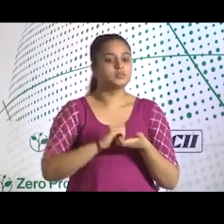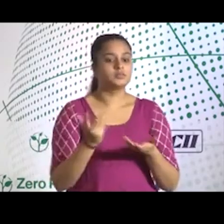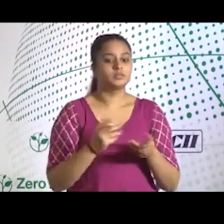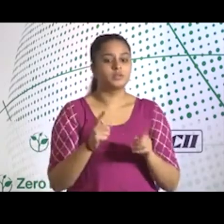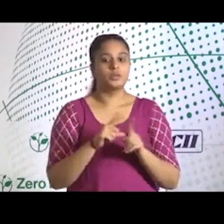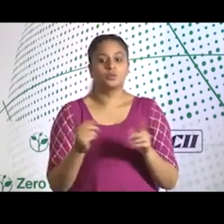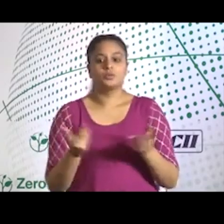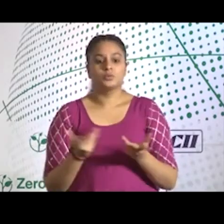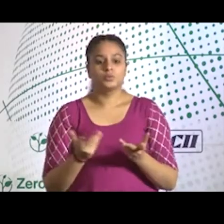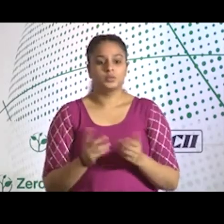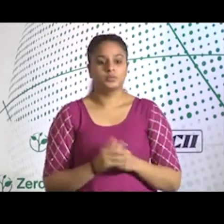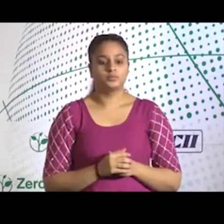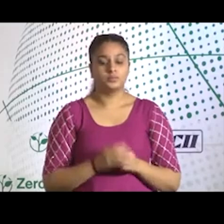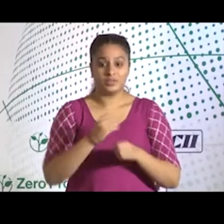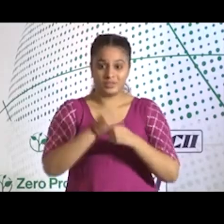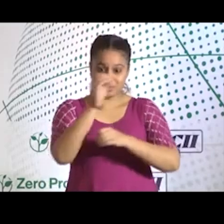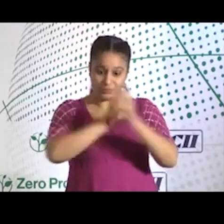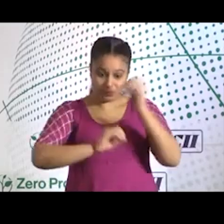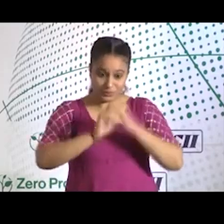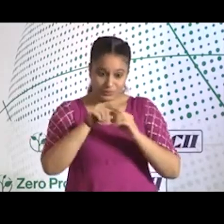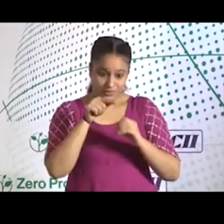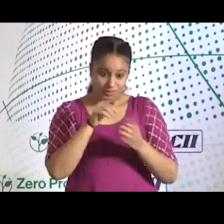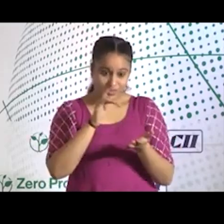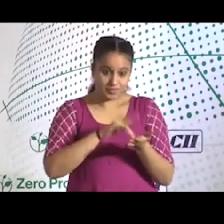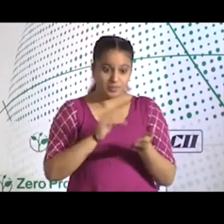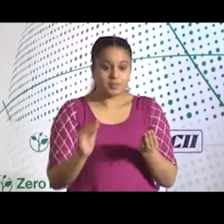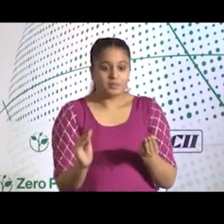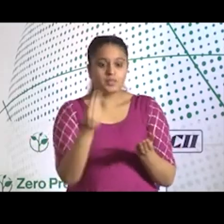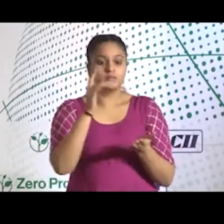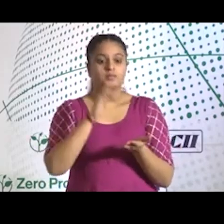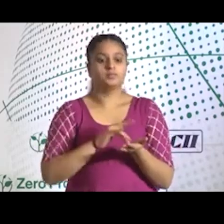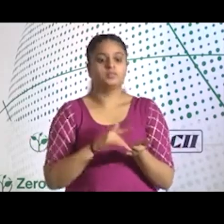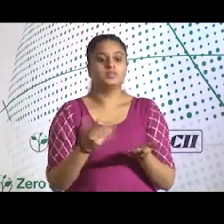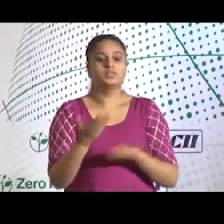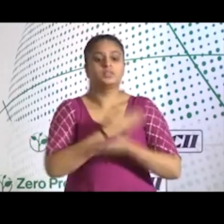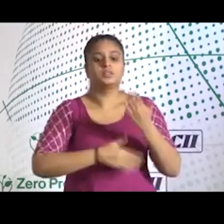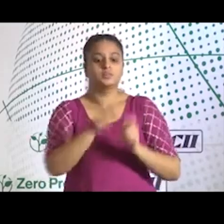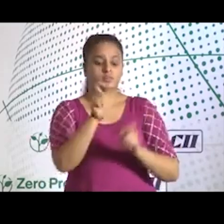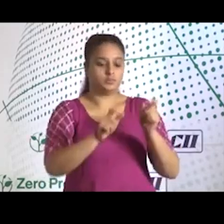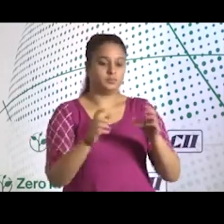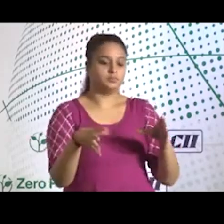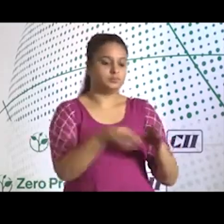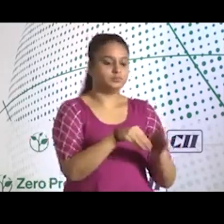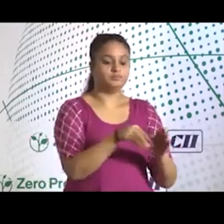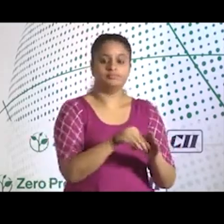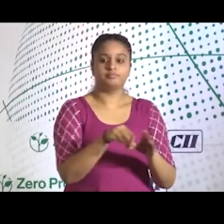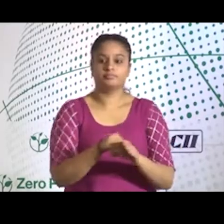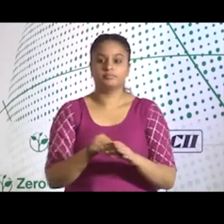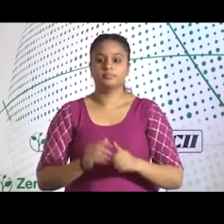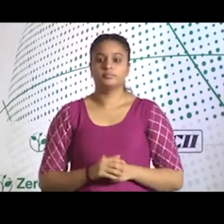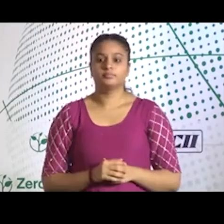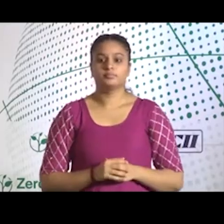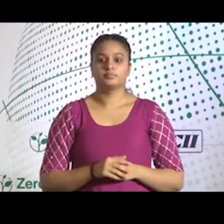to make Google a better place for people with disabilities. And, you know, we've made great strides, right?